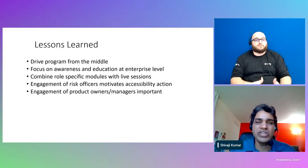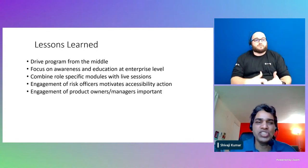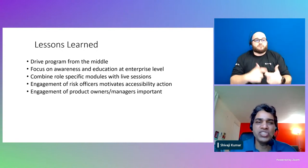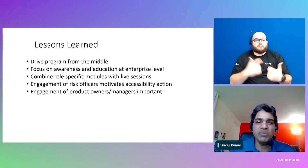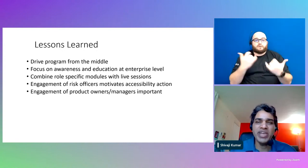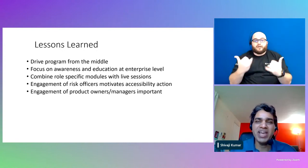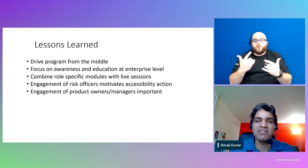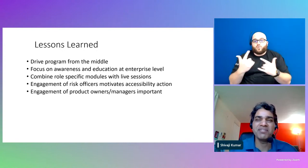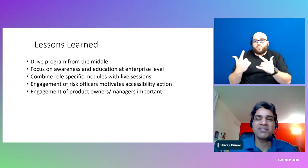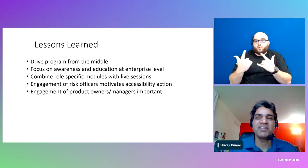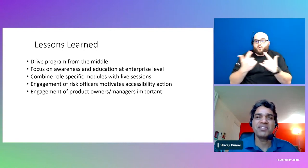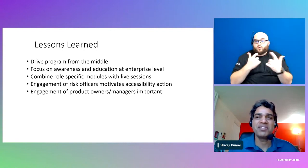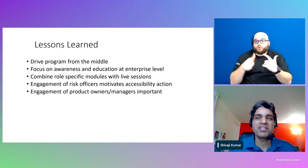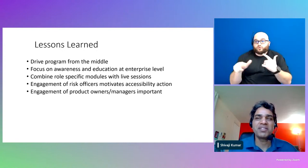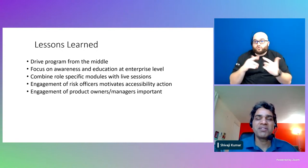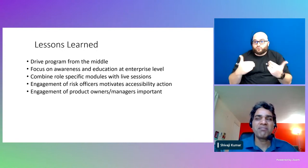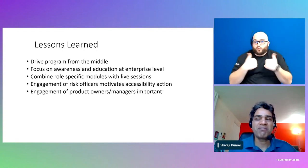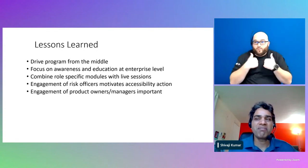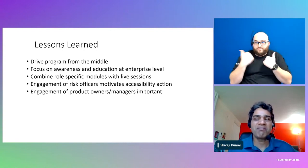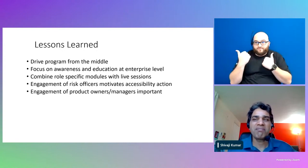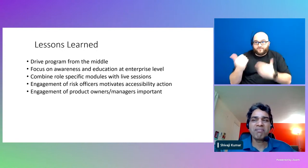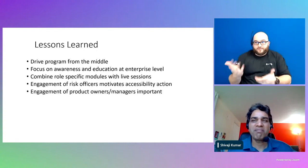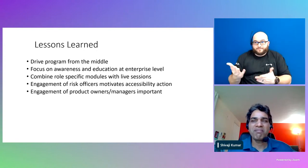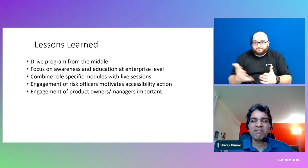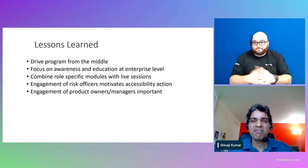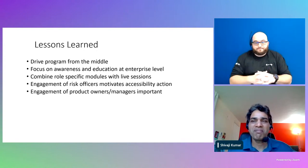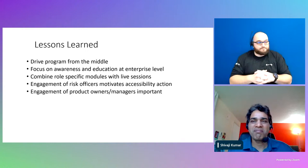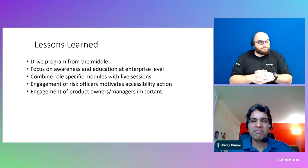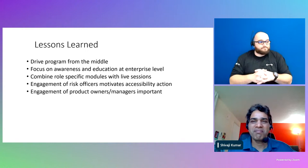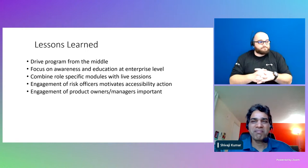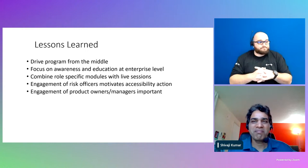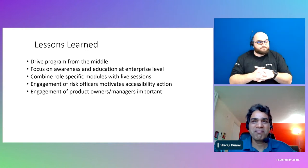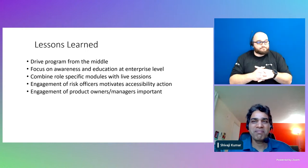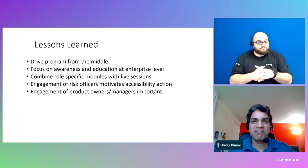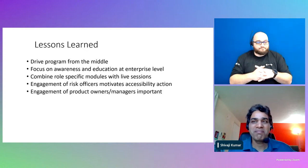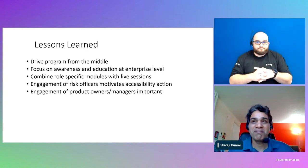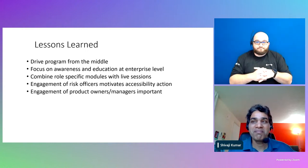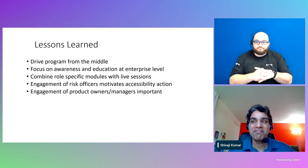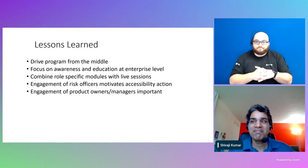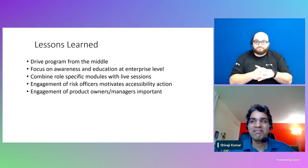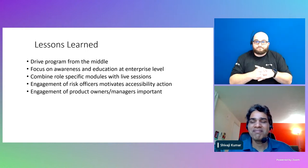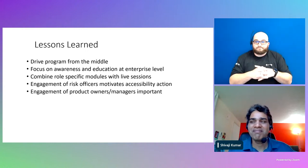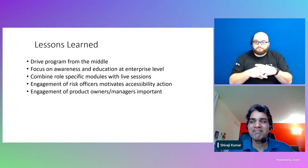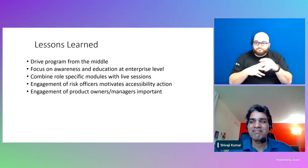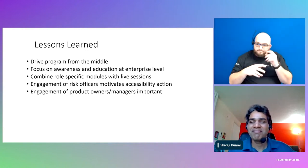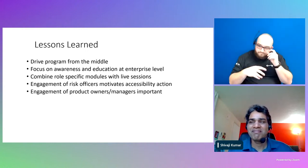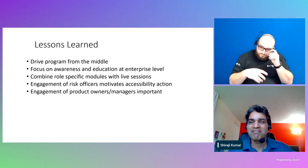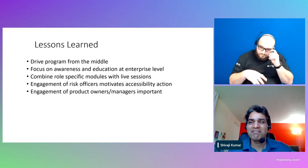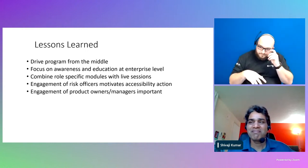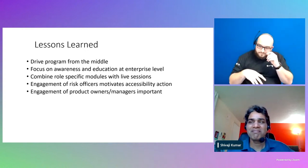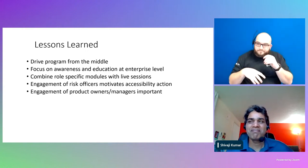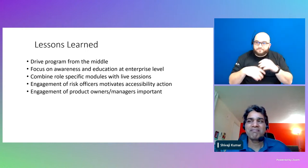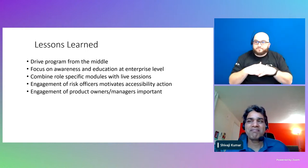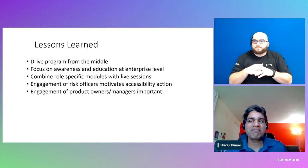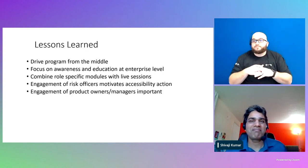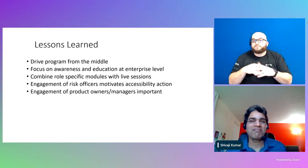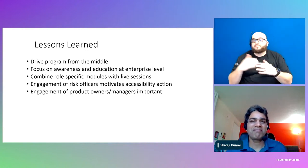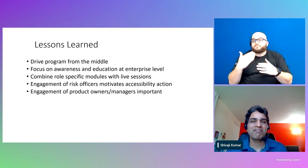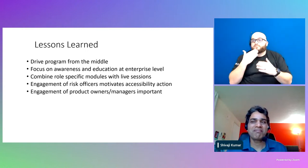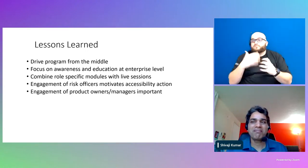love to take any questions you may have. Thank you so much. As a